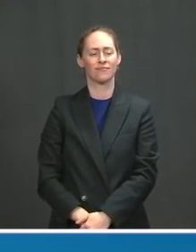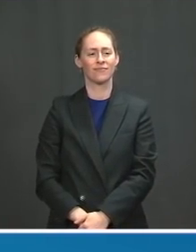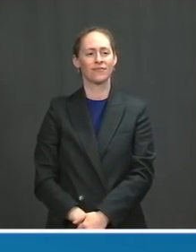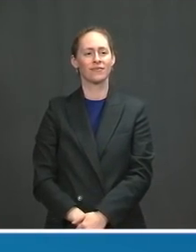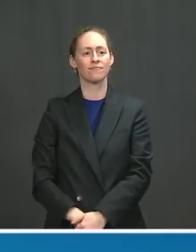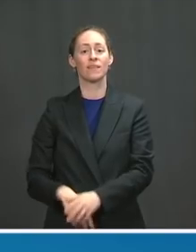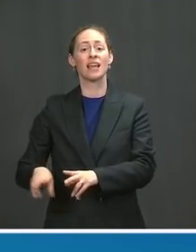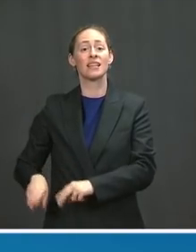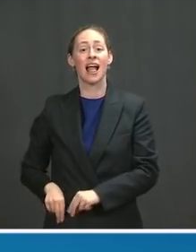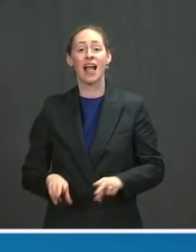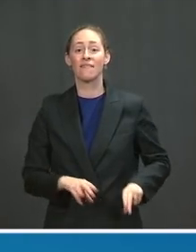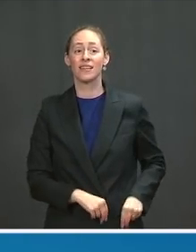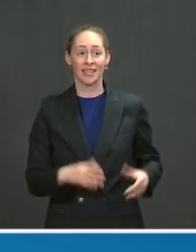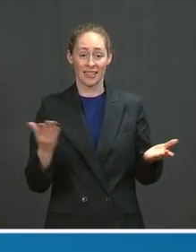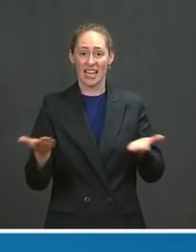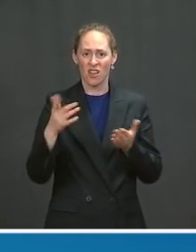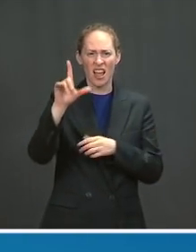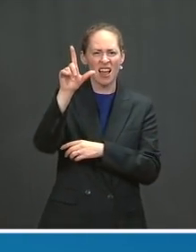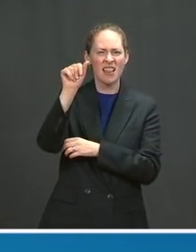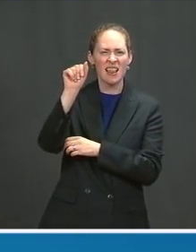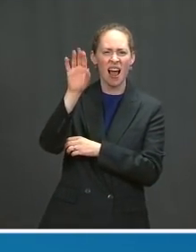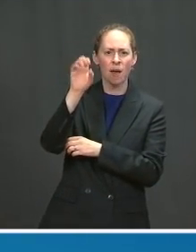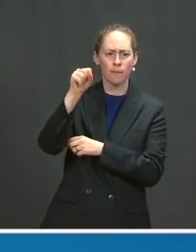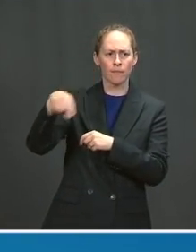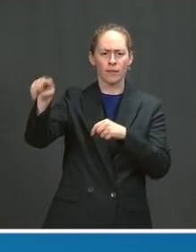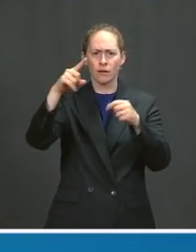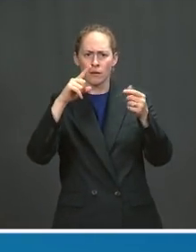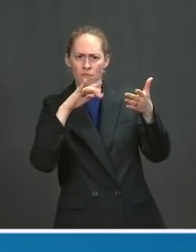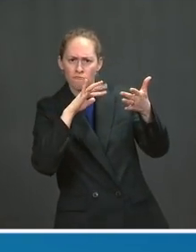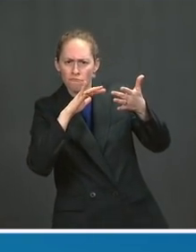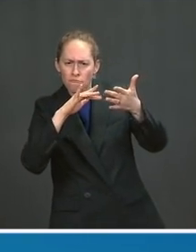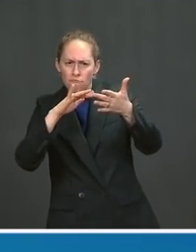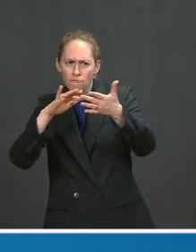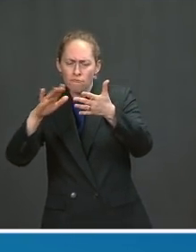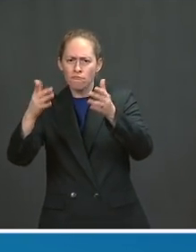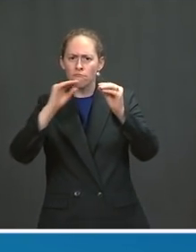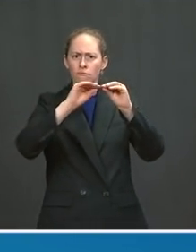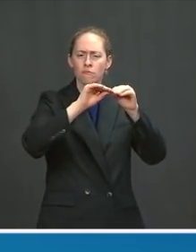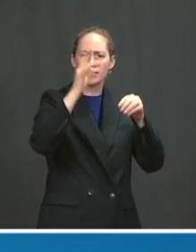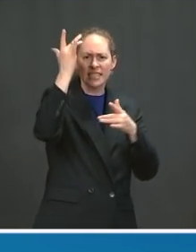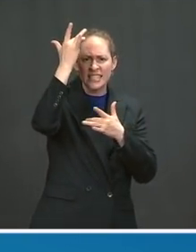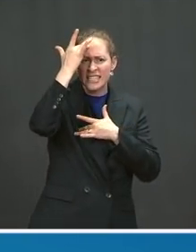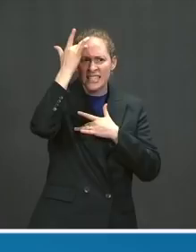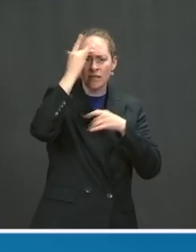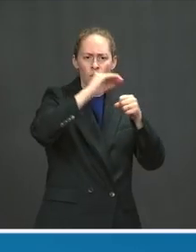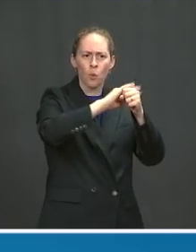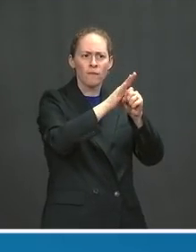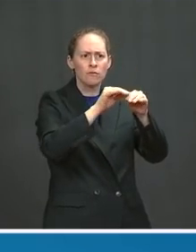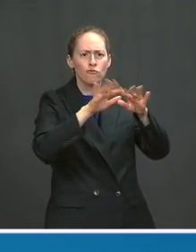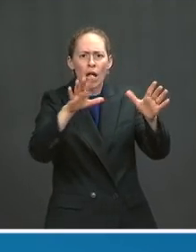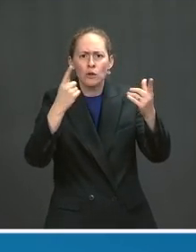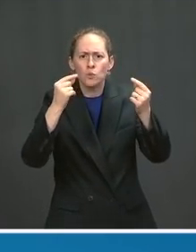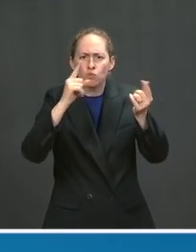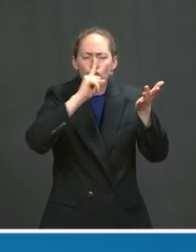are leading on making the connection between the pandemic and medical readiness